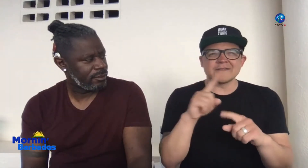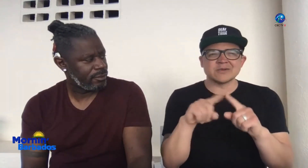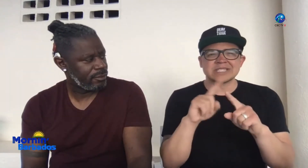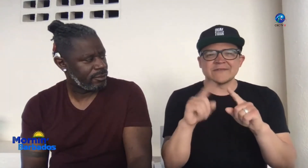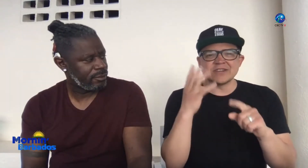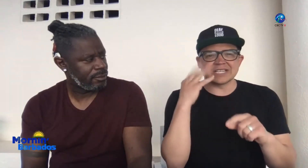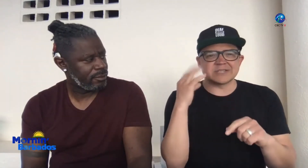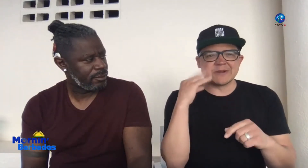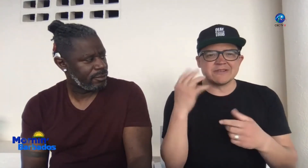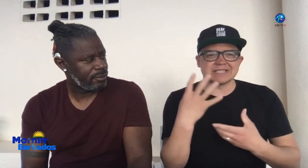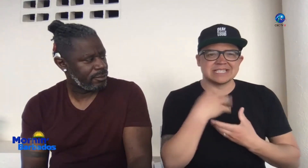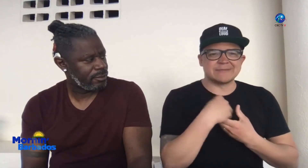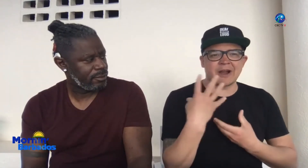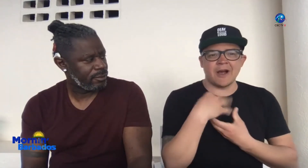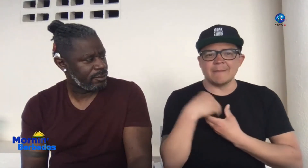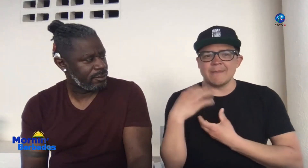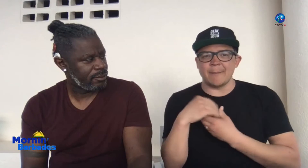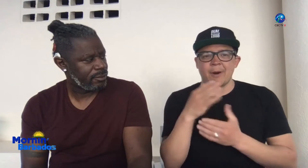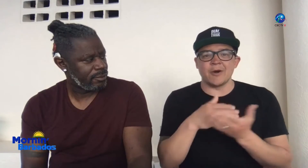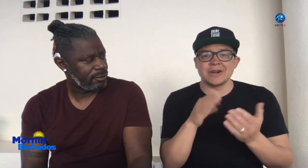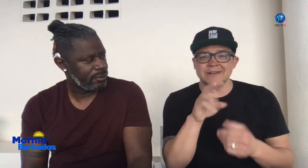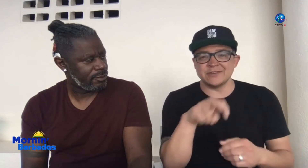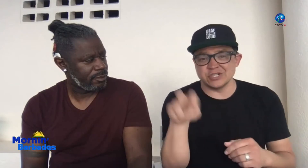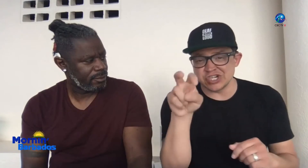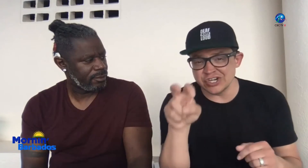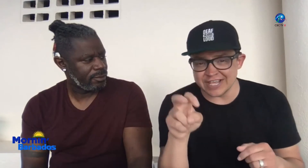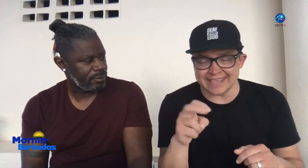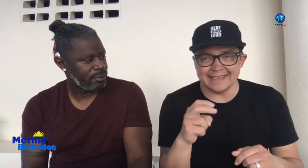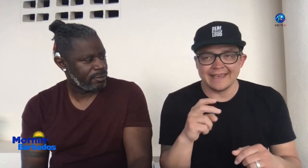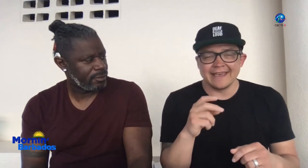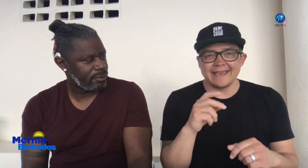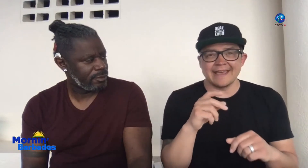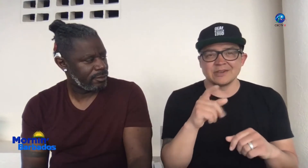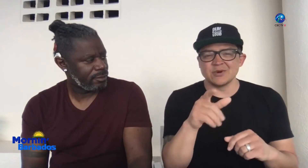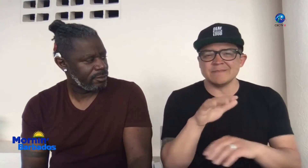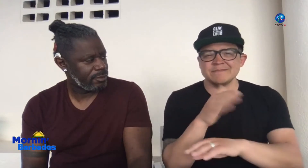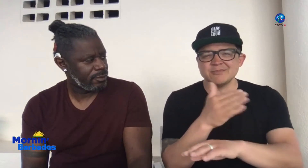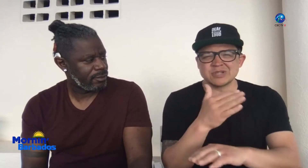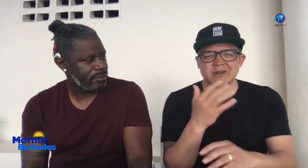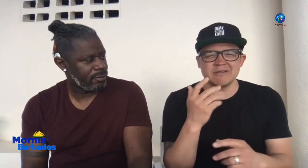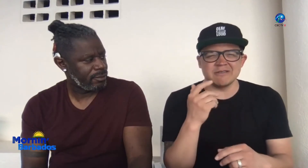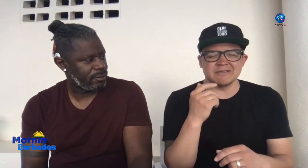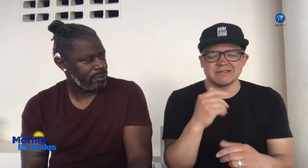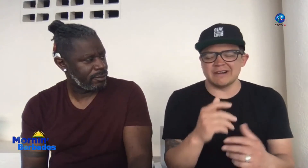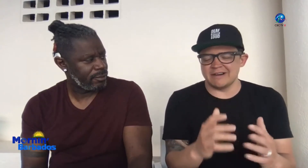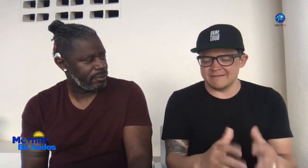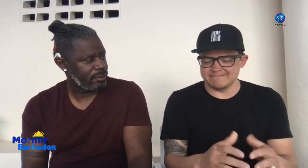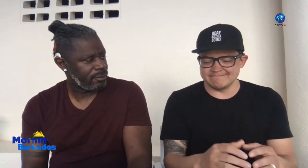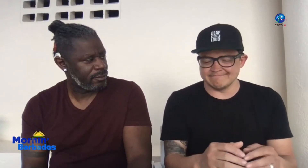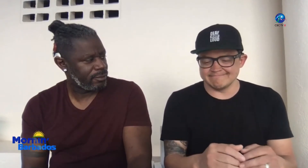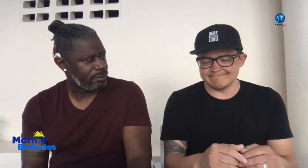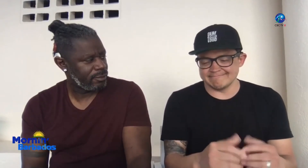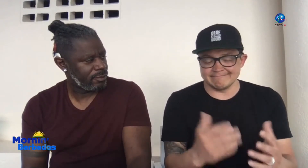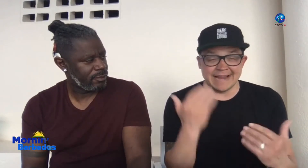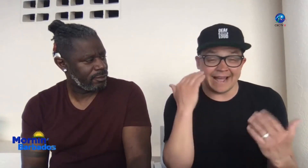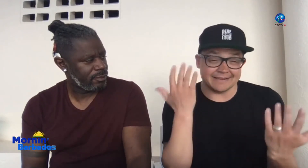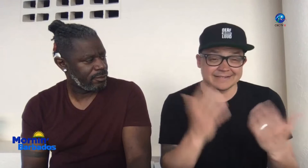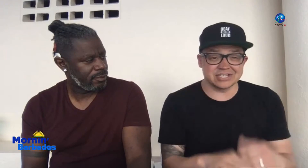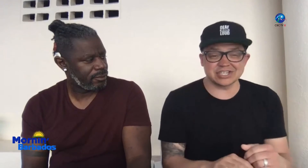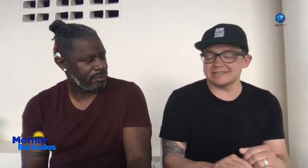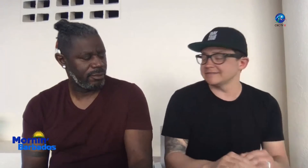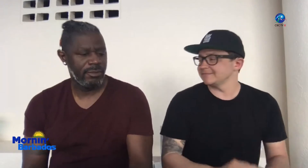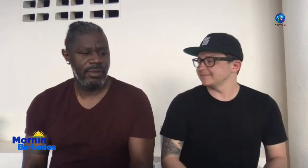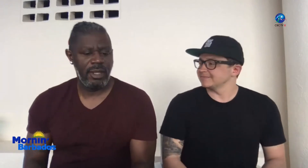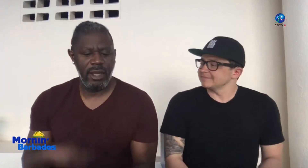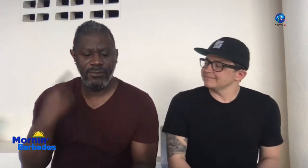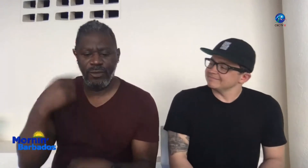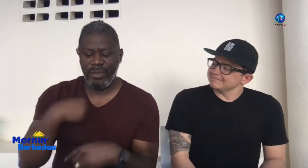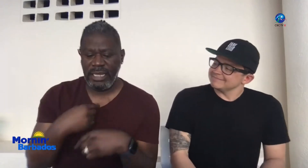of those different experiences become a part of your journey and your musical um knowledge for me